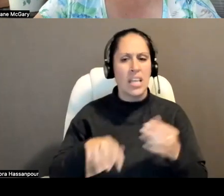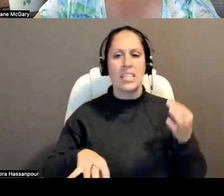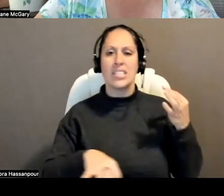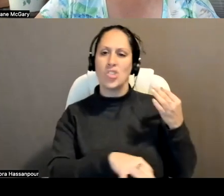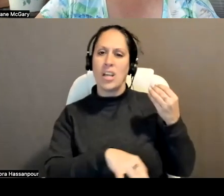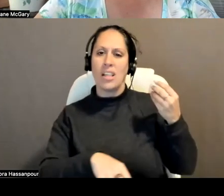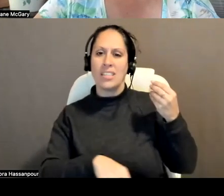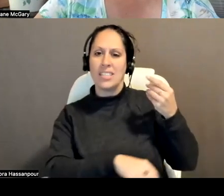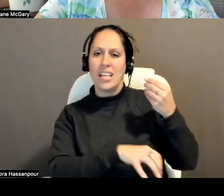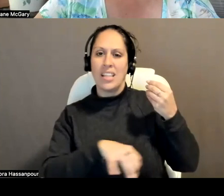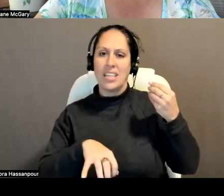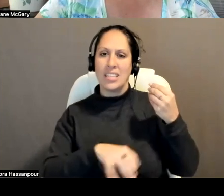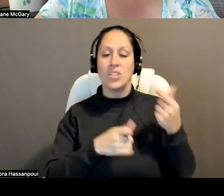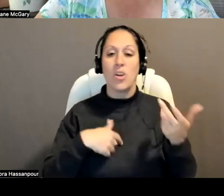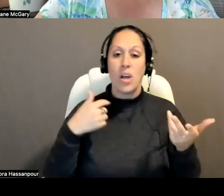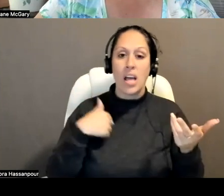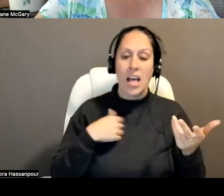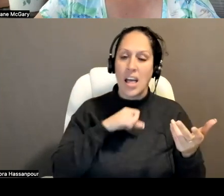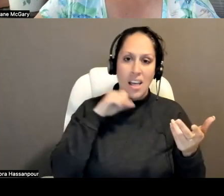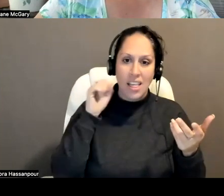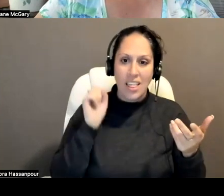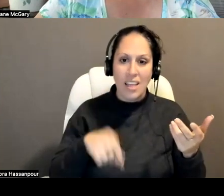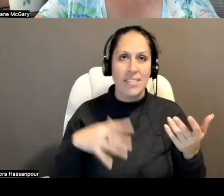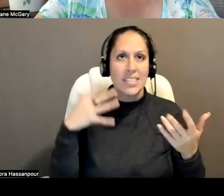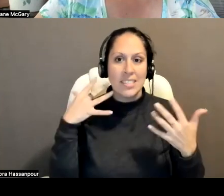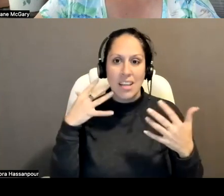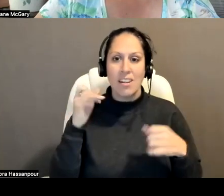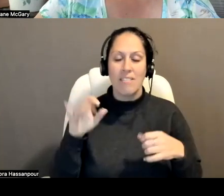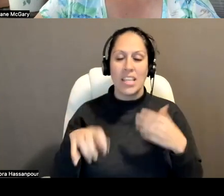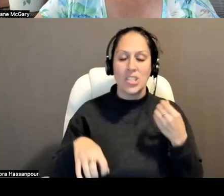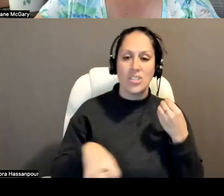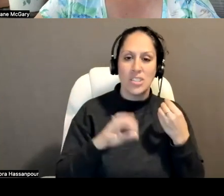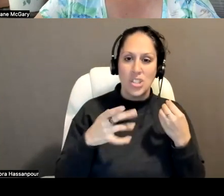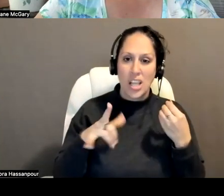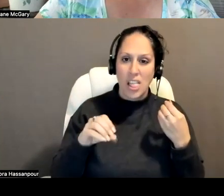So I always loved the sound of the cello. And then I thought, well, you know,